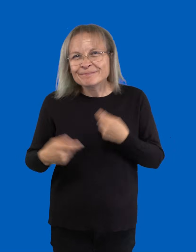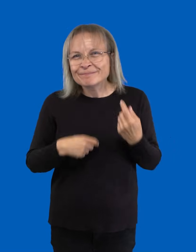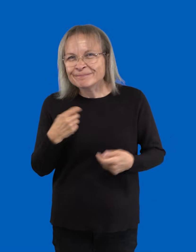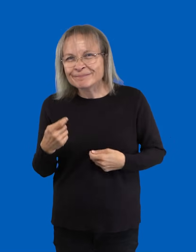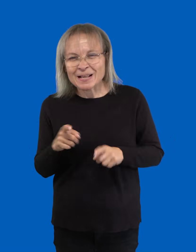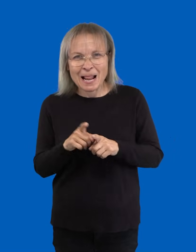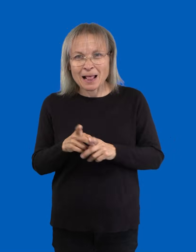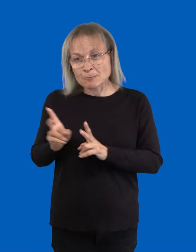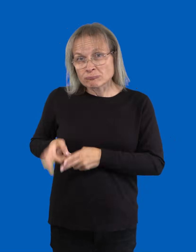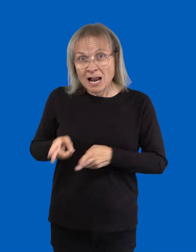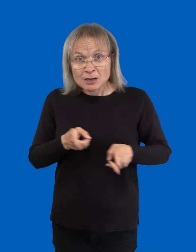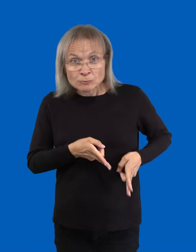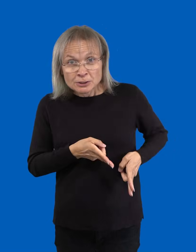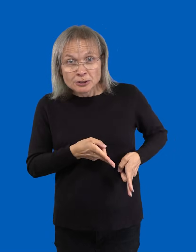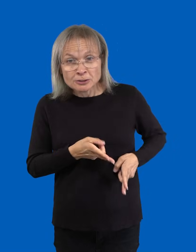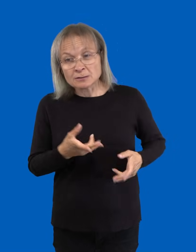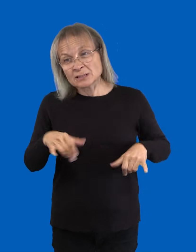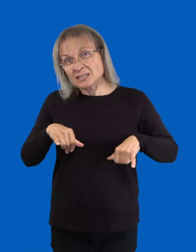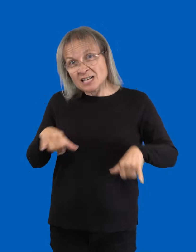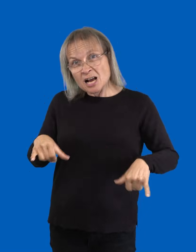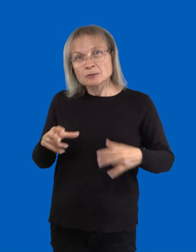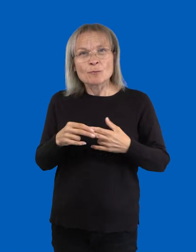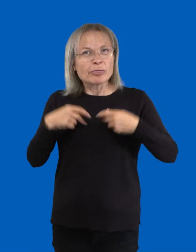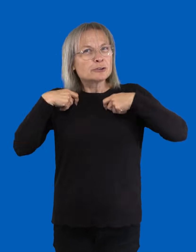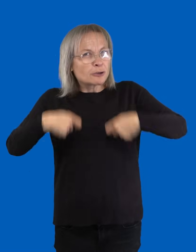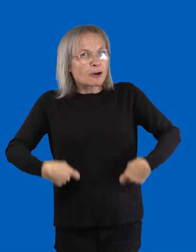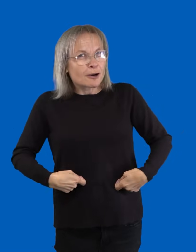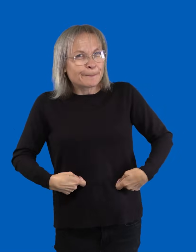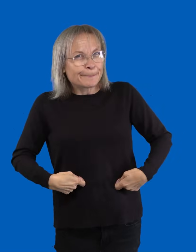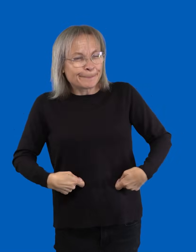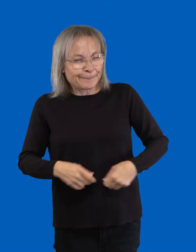such as trousers or a skirt and a top.